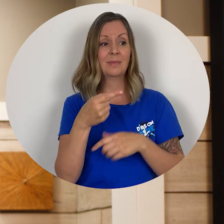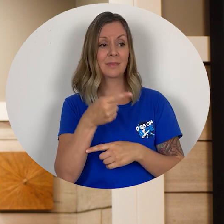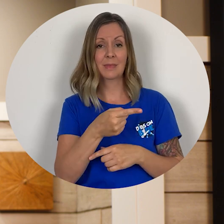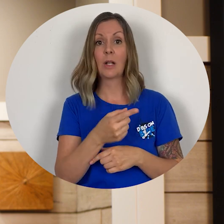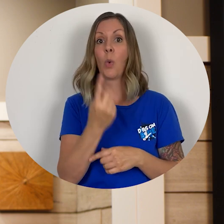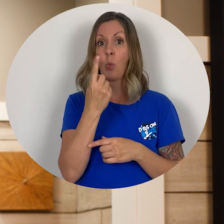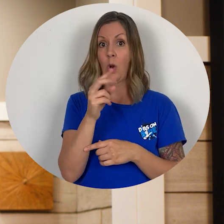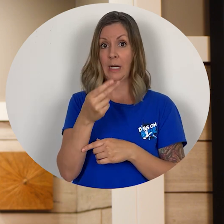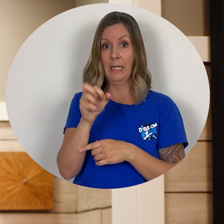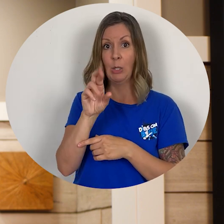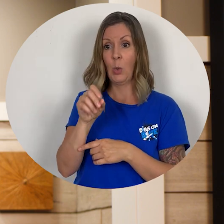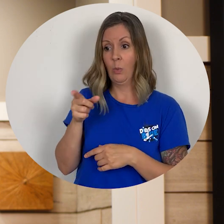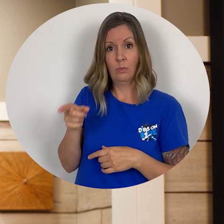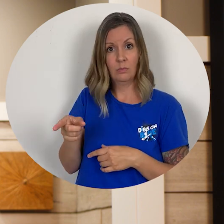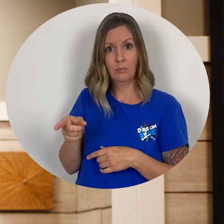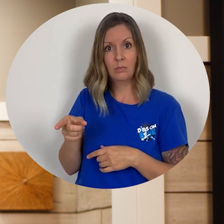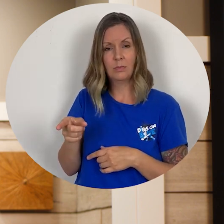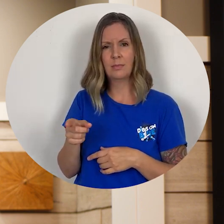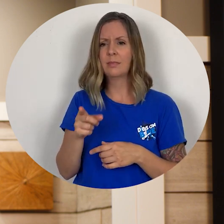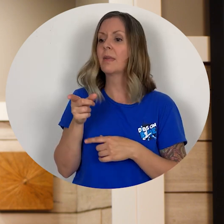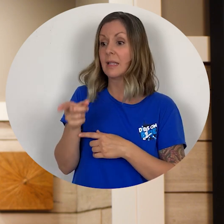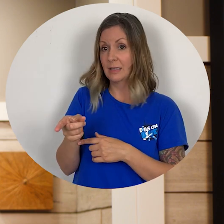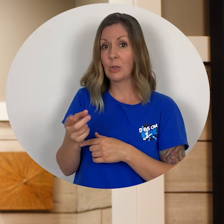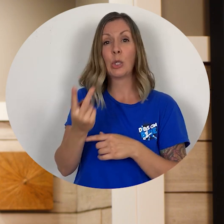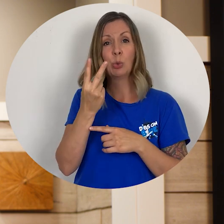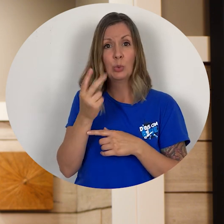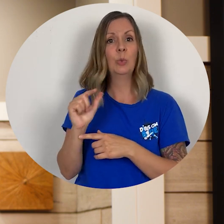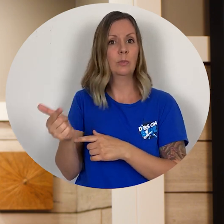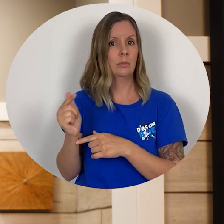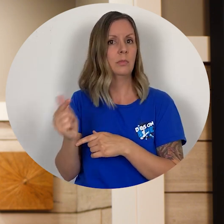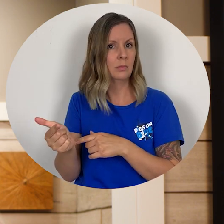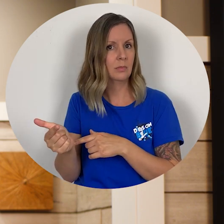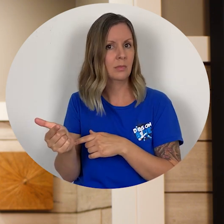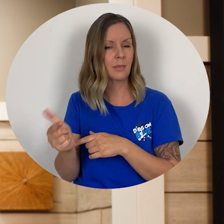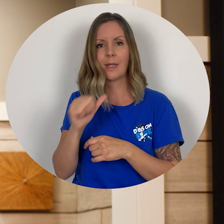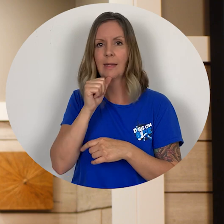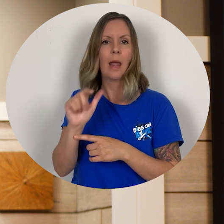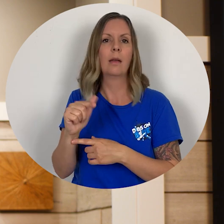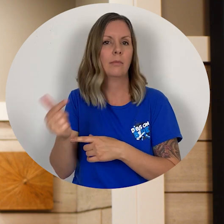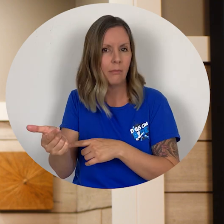a 2 player game, meaning there’s only one Hero player going up against Thanos, then